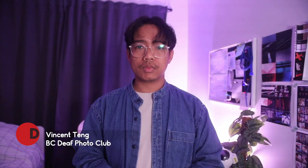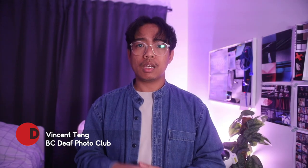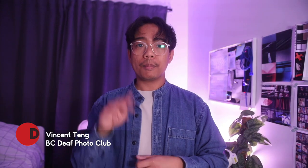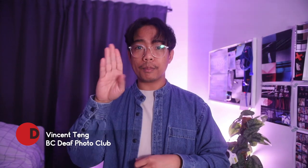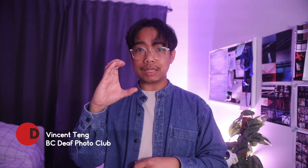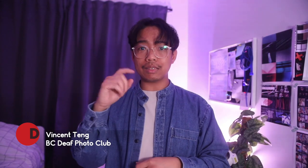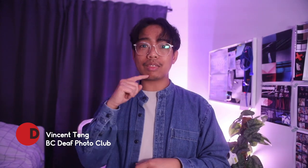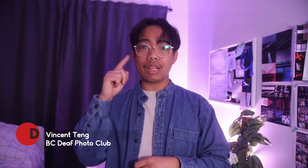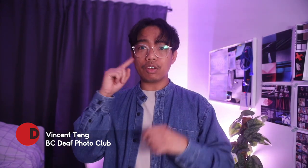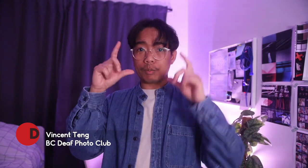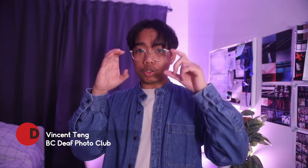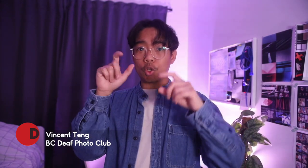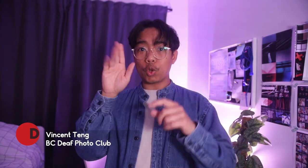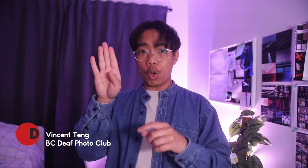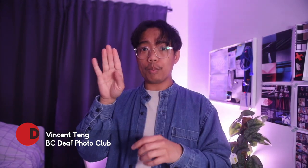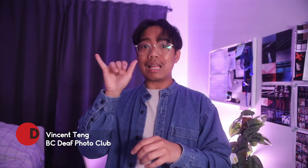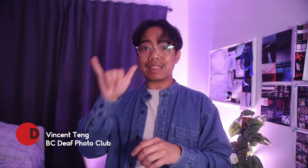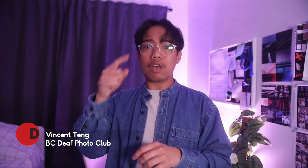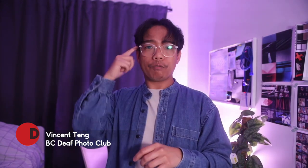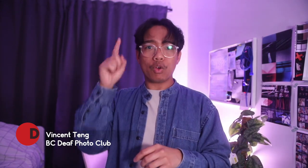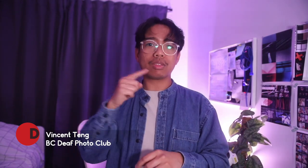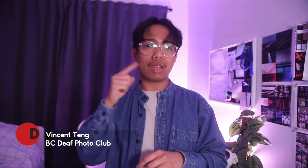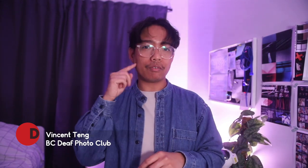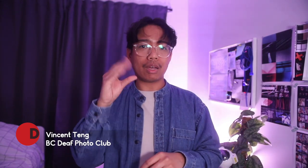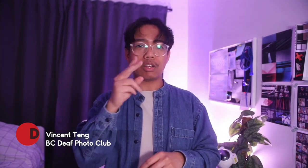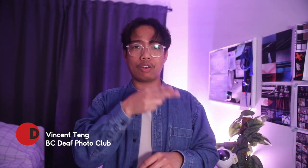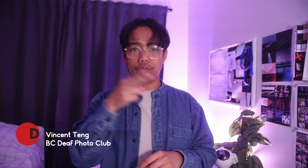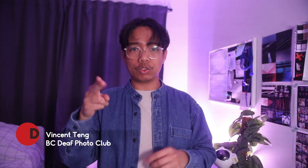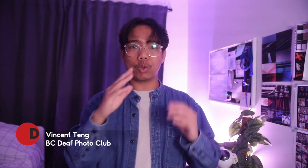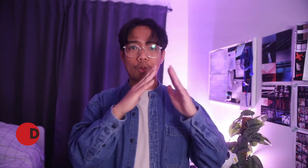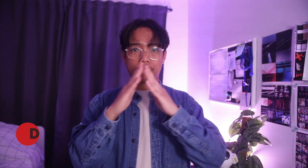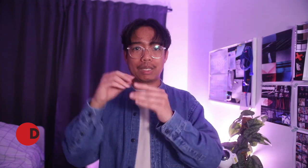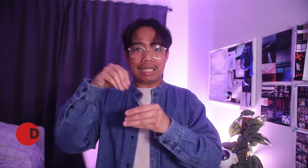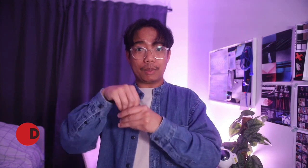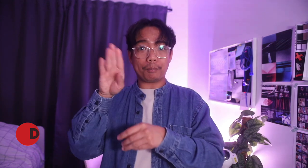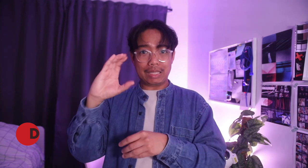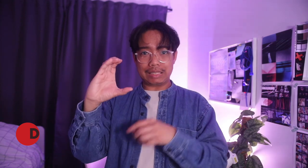BC Deaf Photo Club is for the Deaf and hard of hearing community